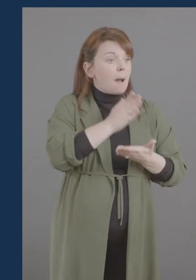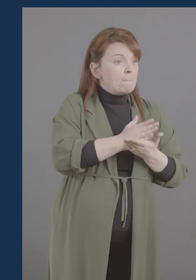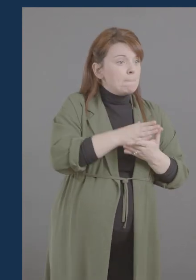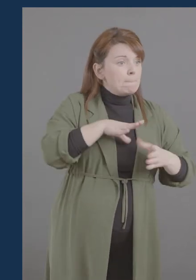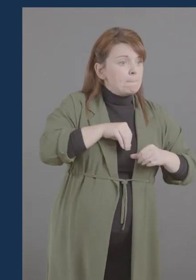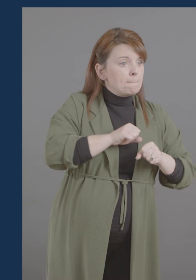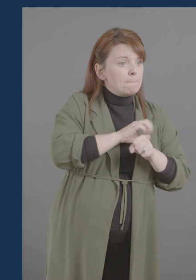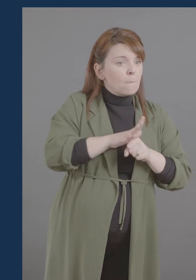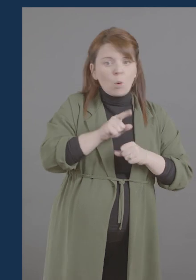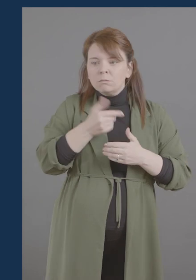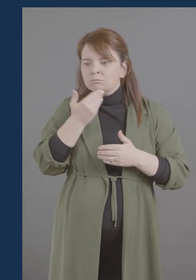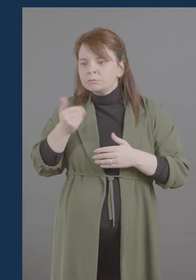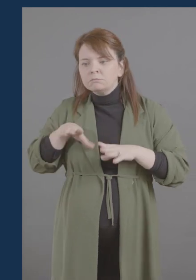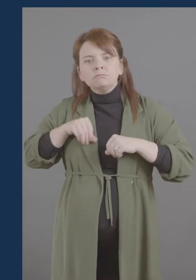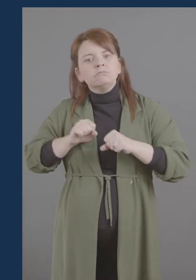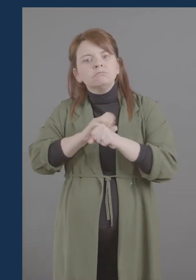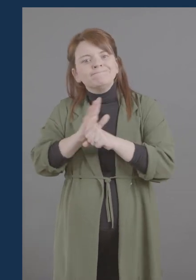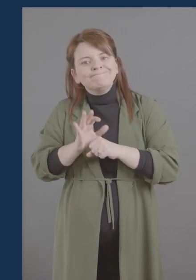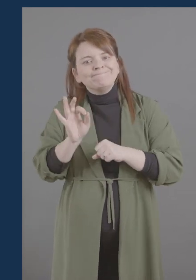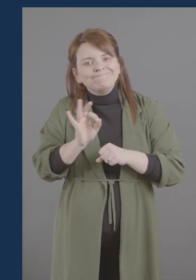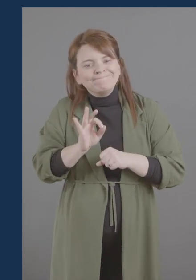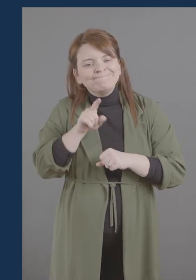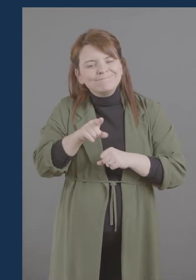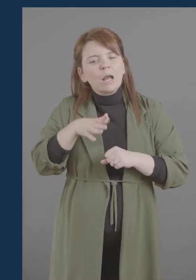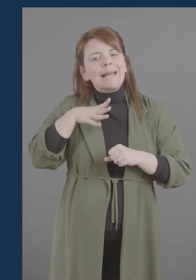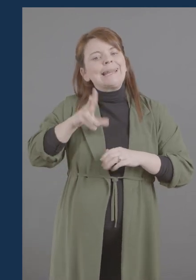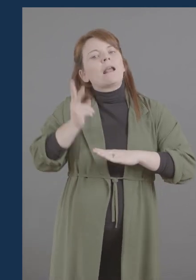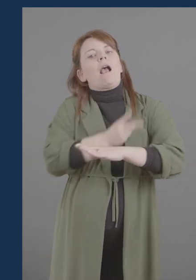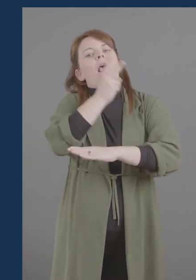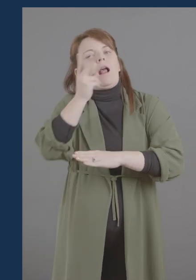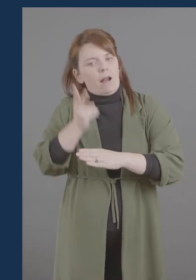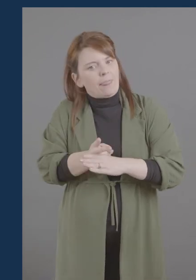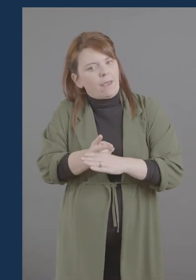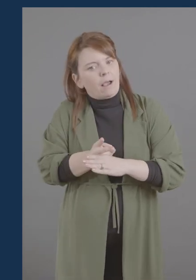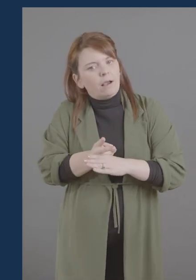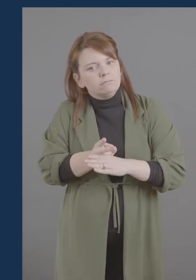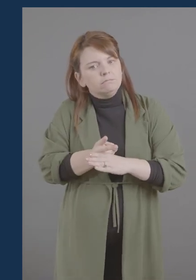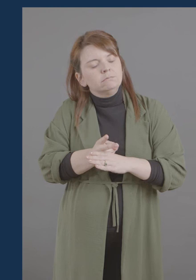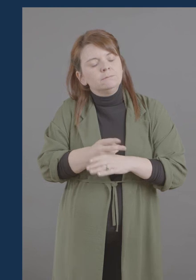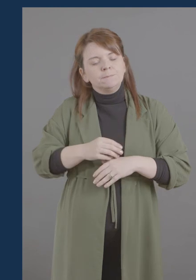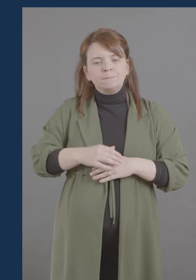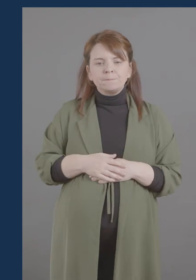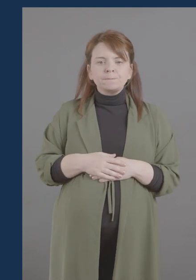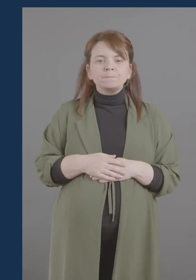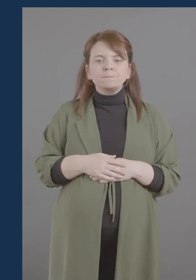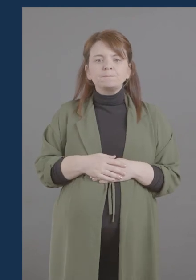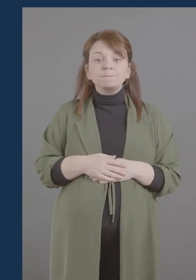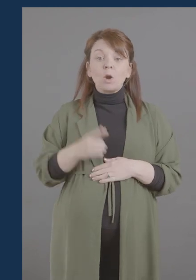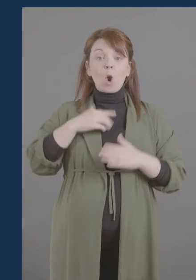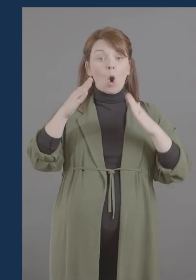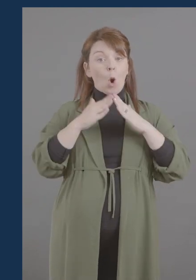Do another test as soon as possible. You can do another home test if you have one or get a PCR test to check if you have Coronavirus.